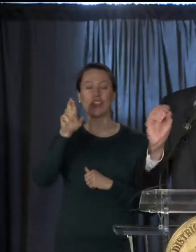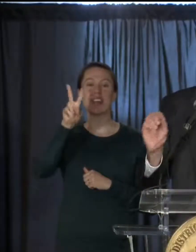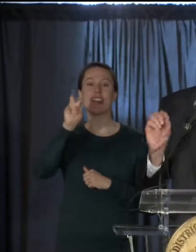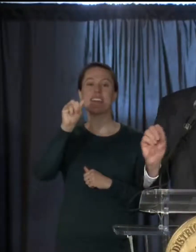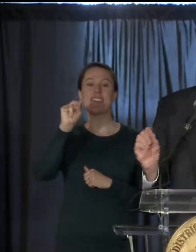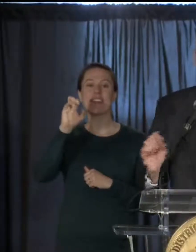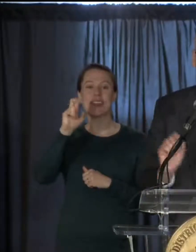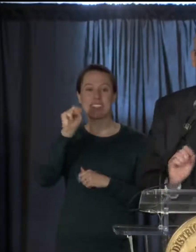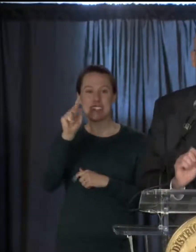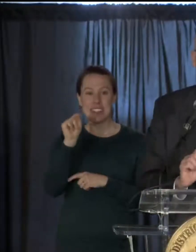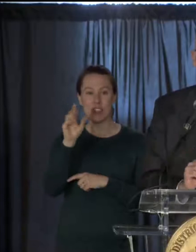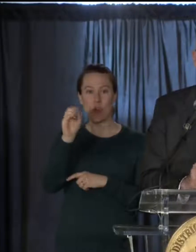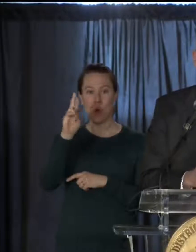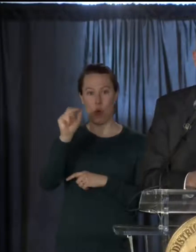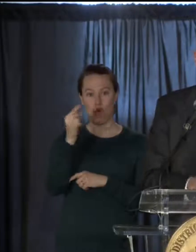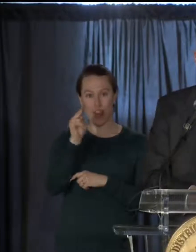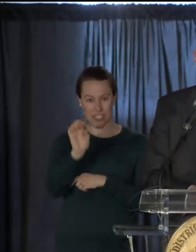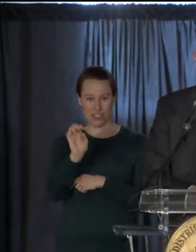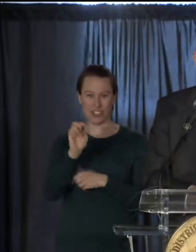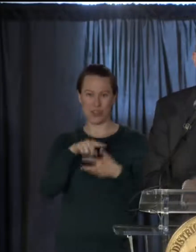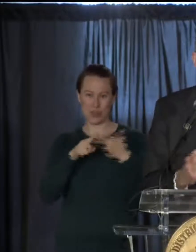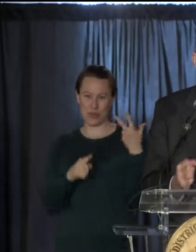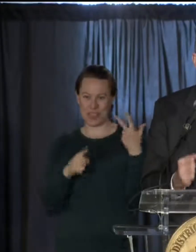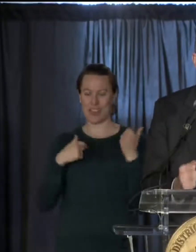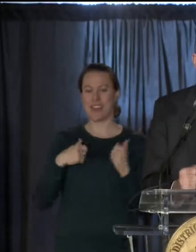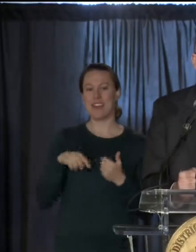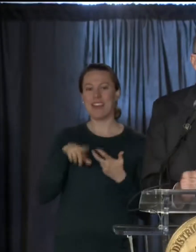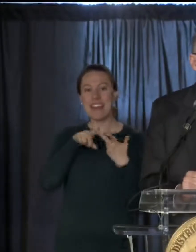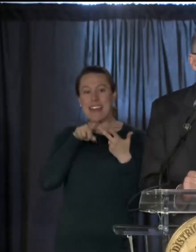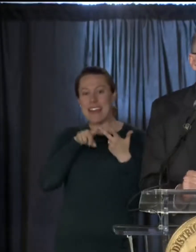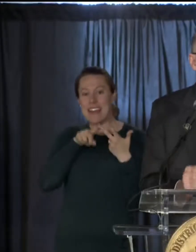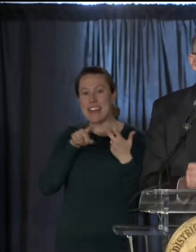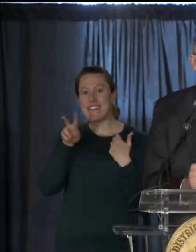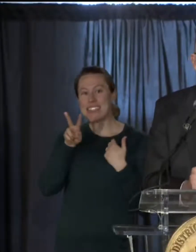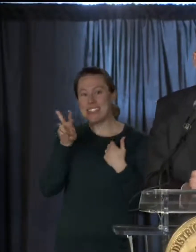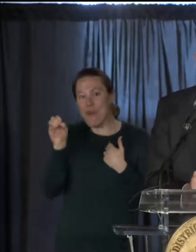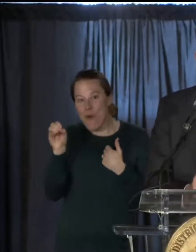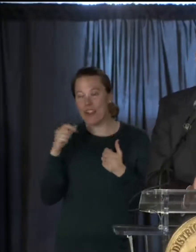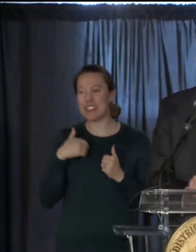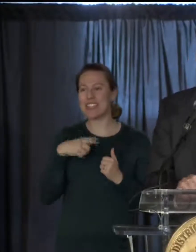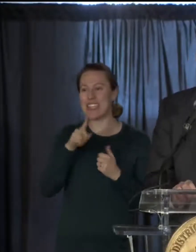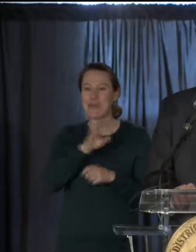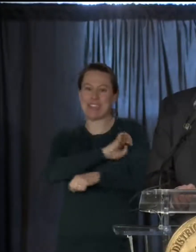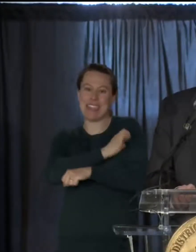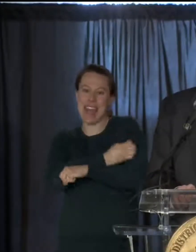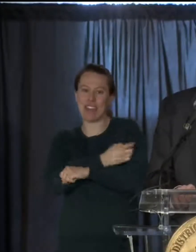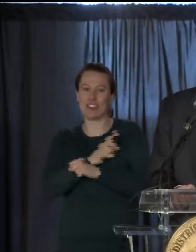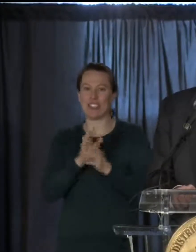AND I INTERRUPT TO DO THAT BECAUSE VINCENT ORANGE OF COURSE WAS THE ENERGY BEHIND THE DISTRICT DECLARING EMANCIPATION